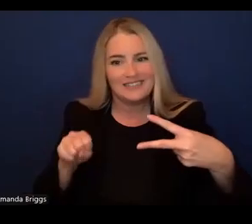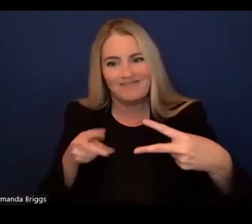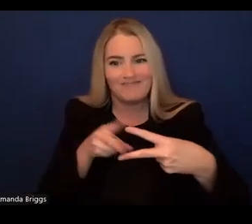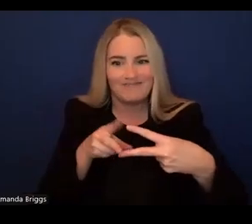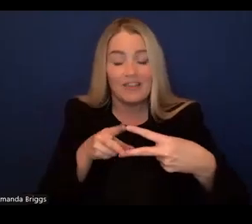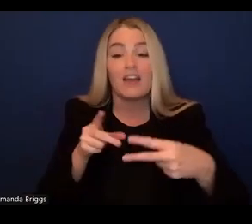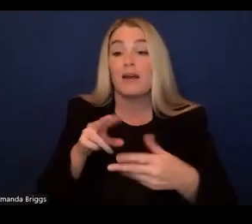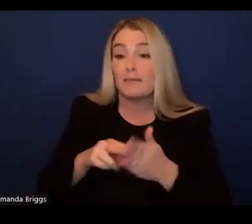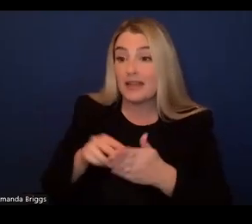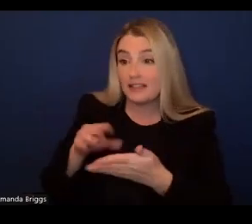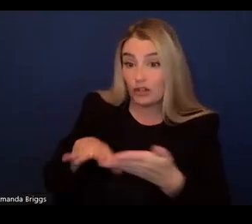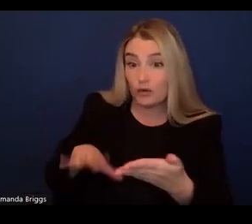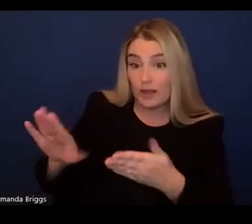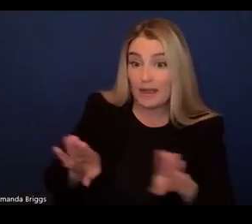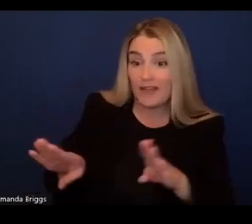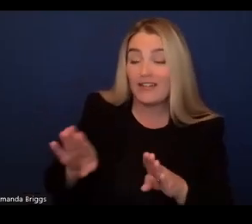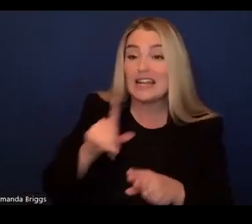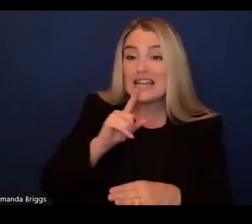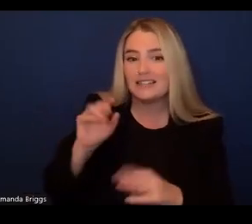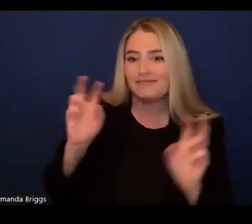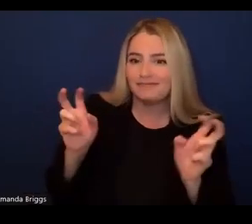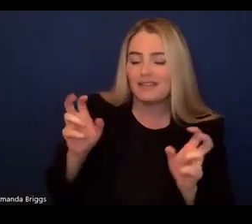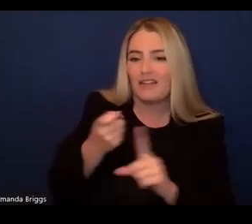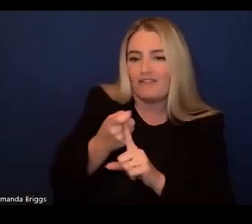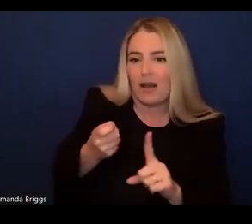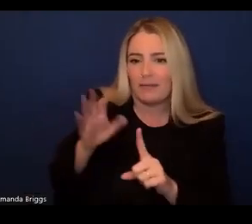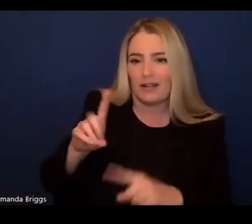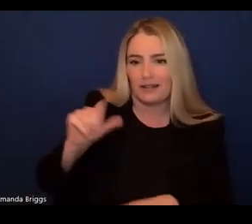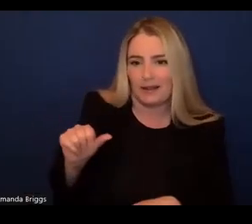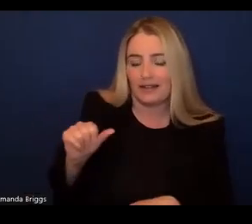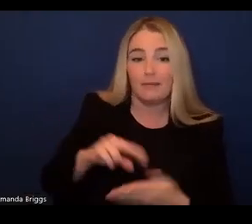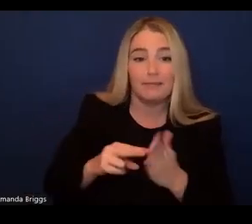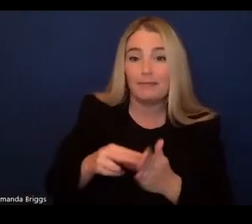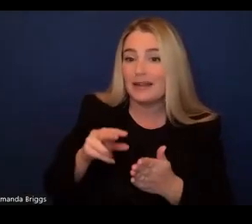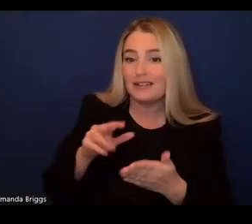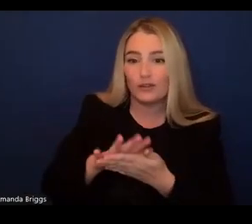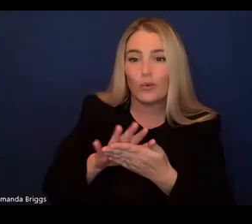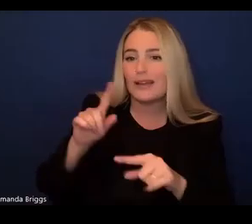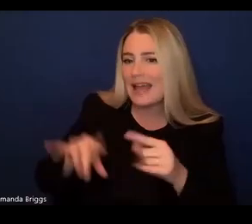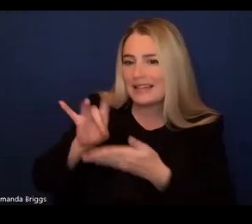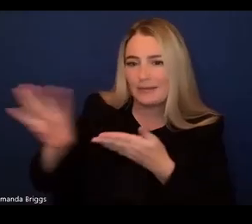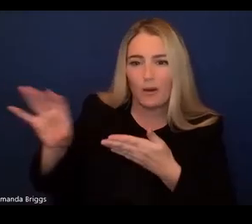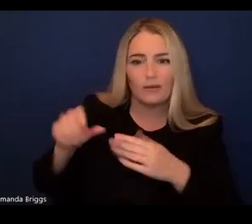the student's behavior is a manifestation of their disability, and the school cannot expel or suspend the student